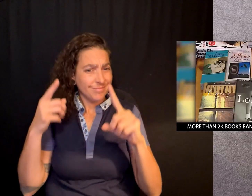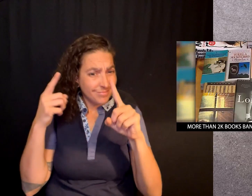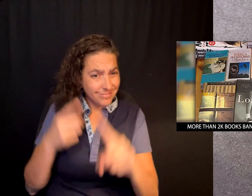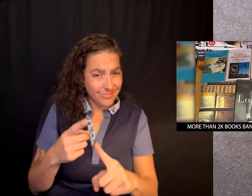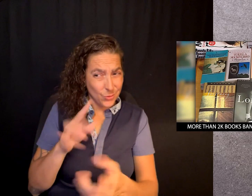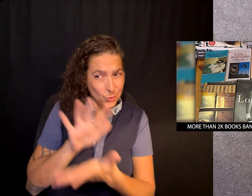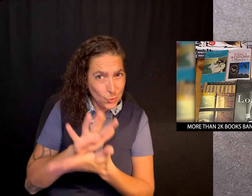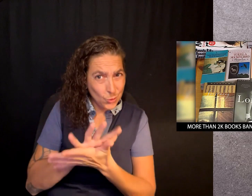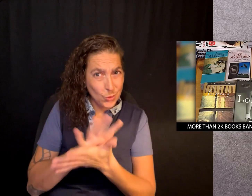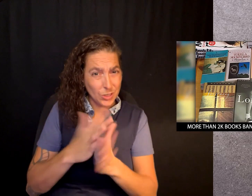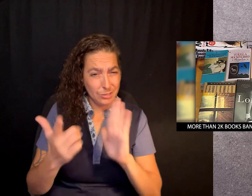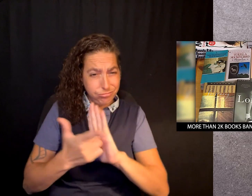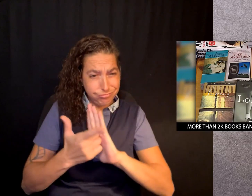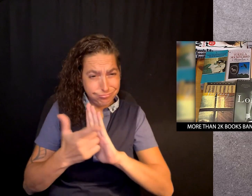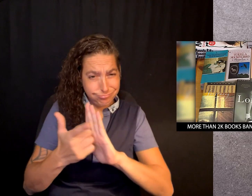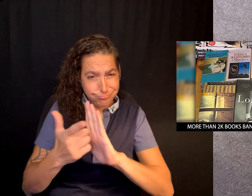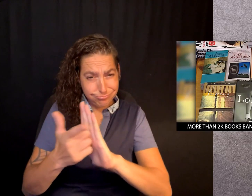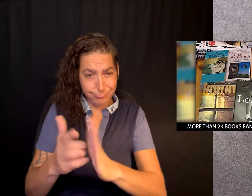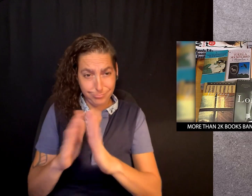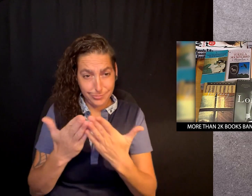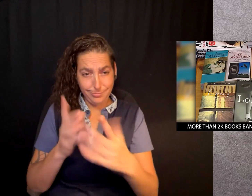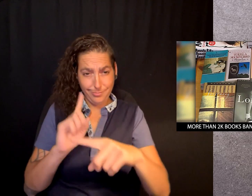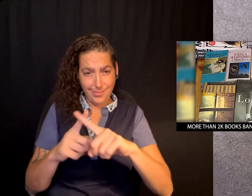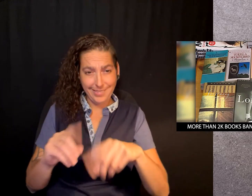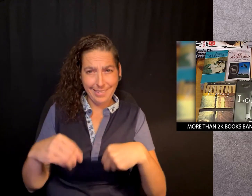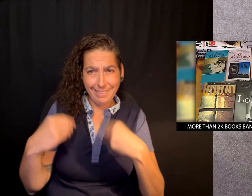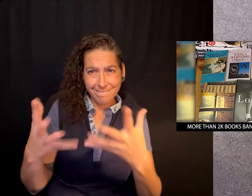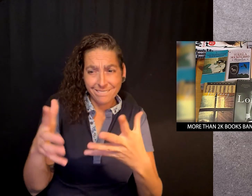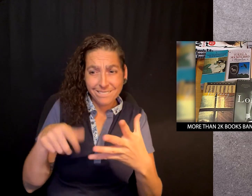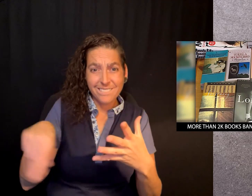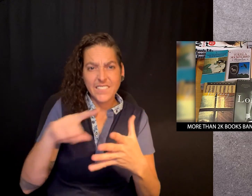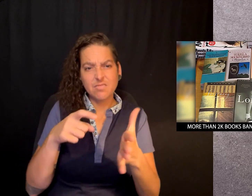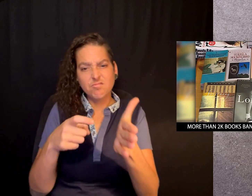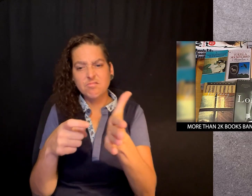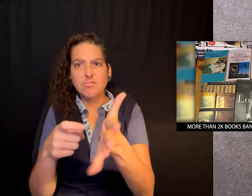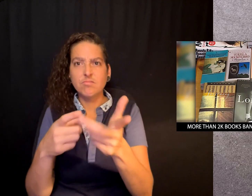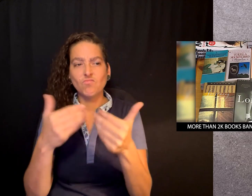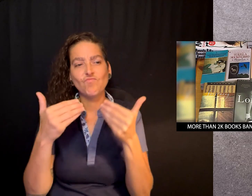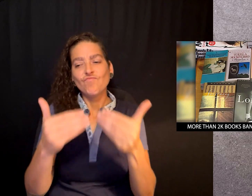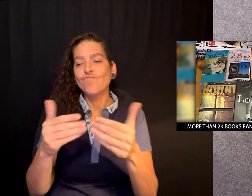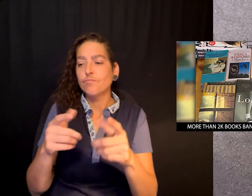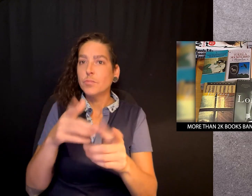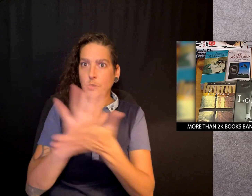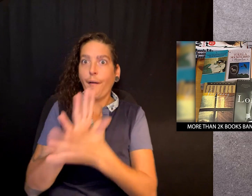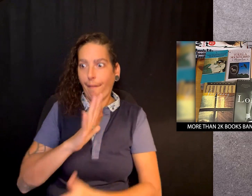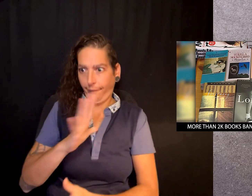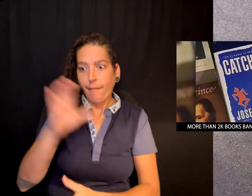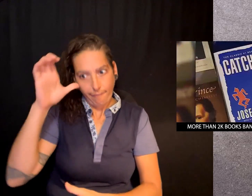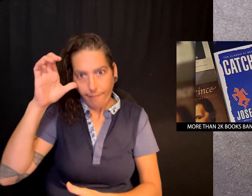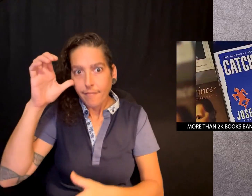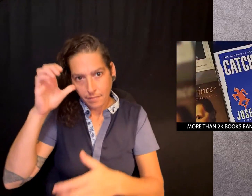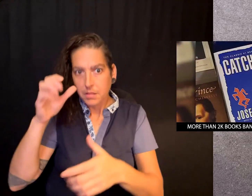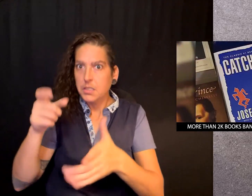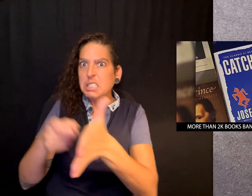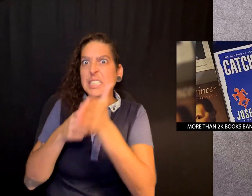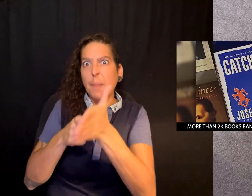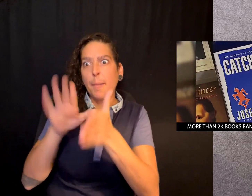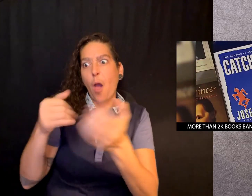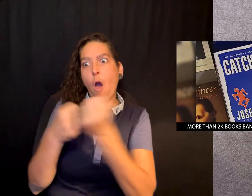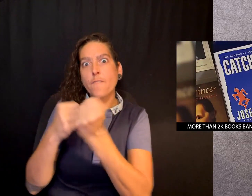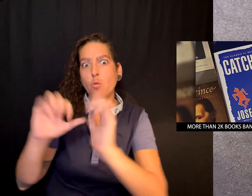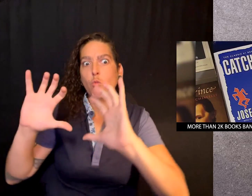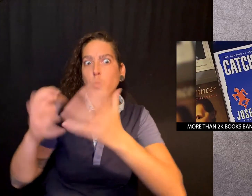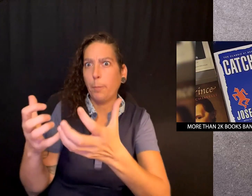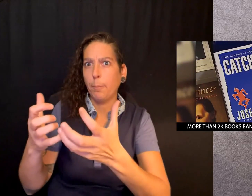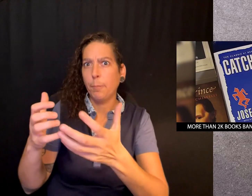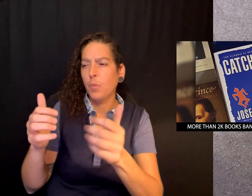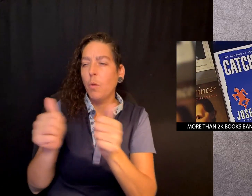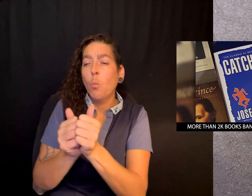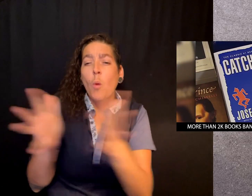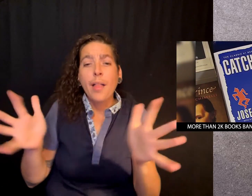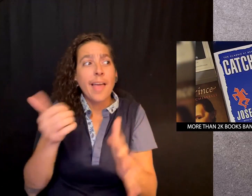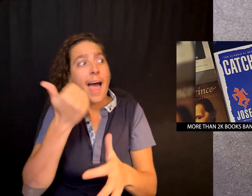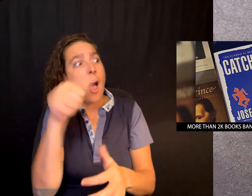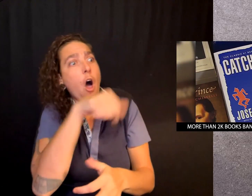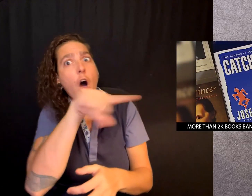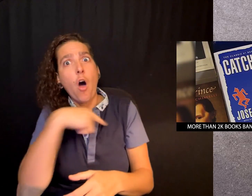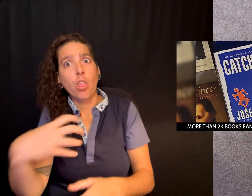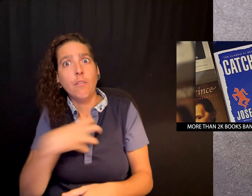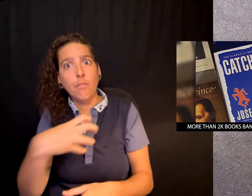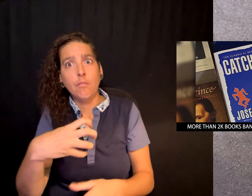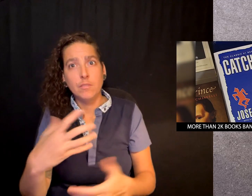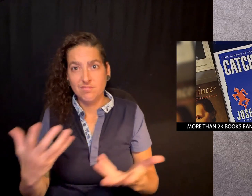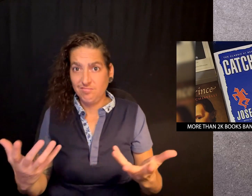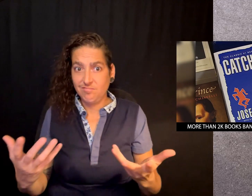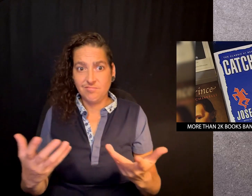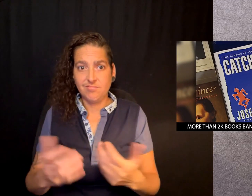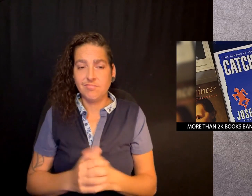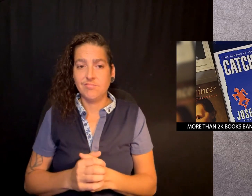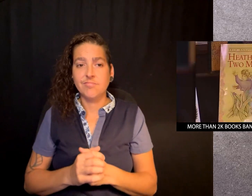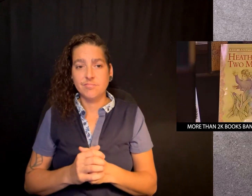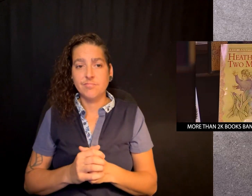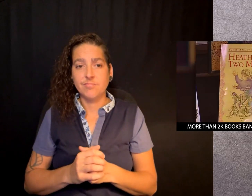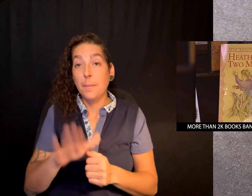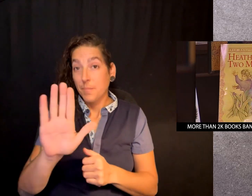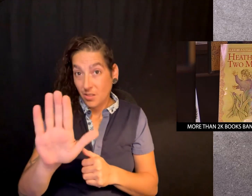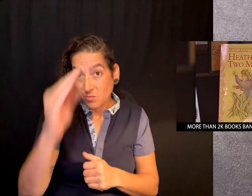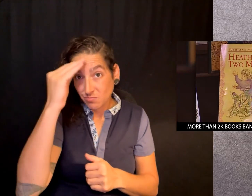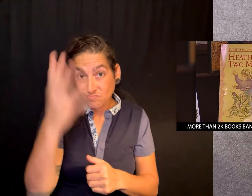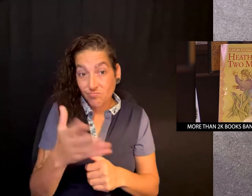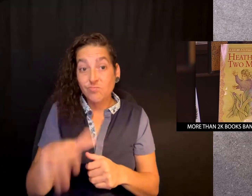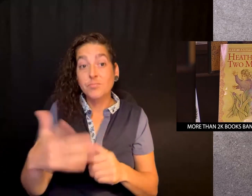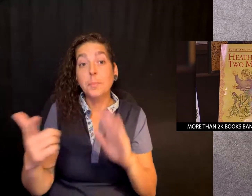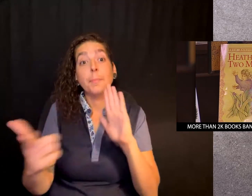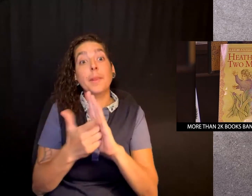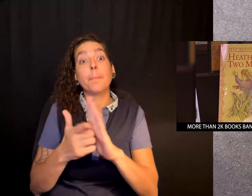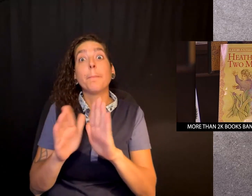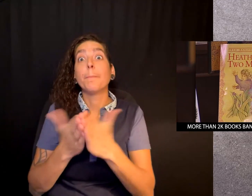books and giving into the demands of some of advocacy groups without any objection